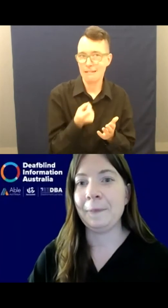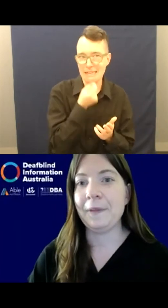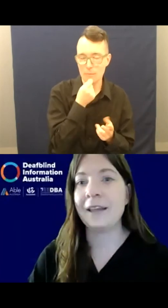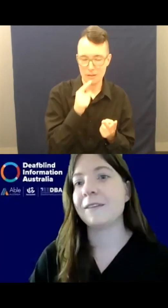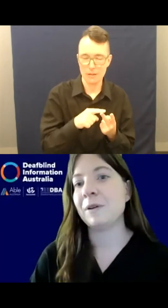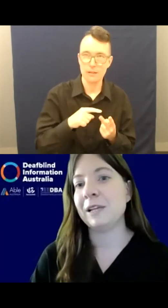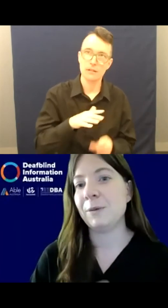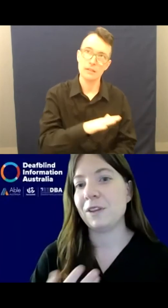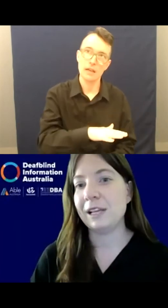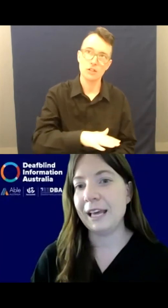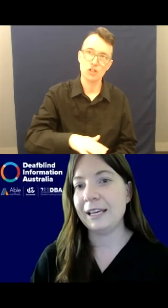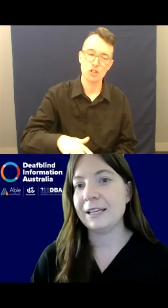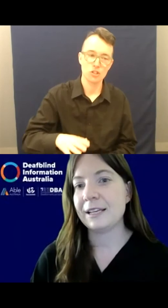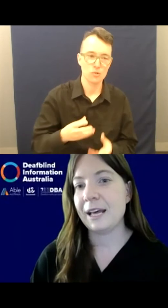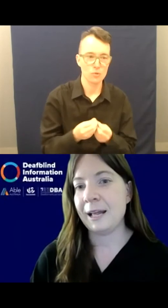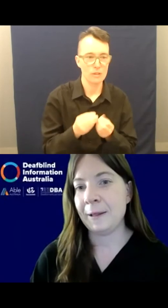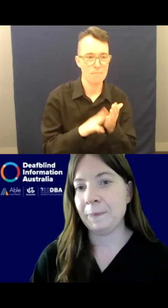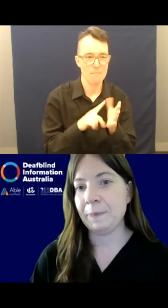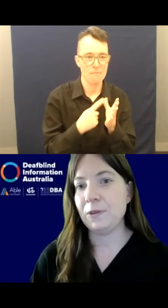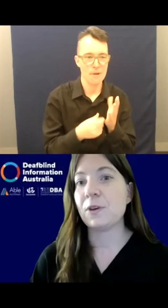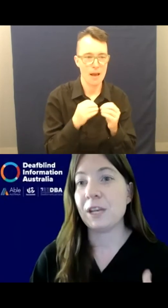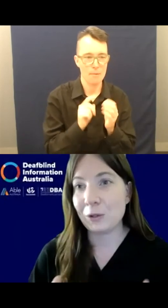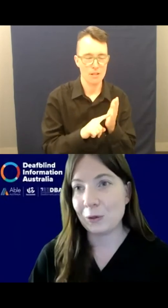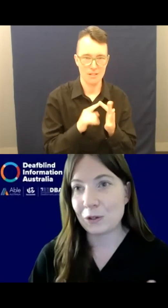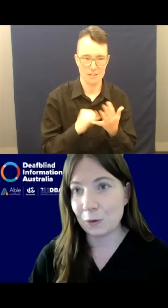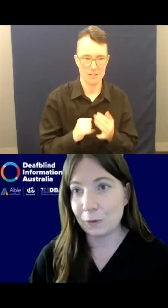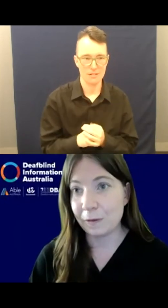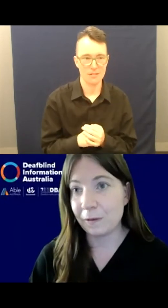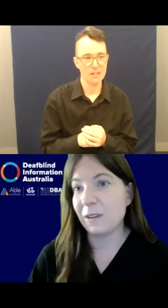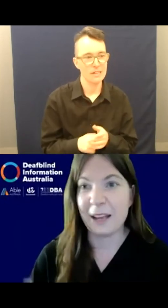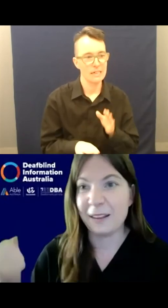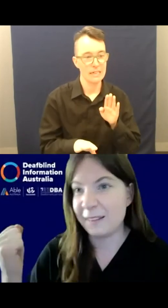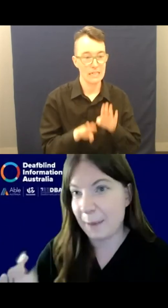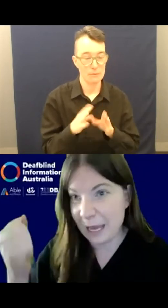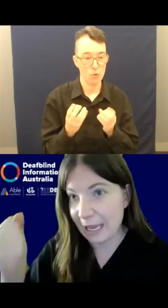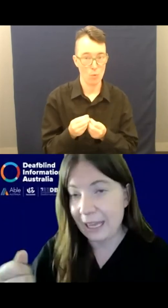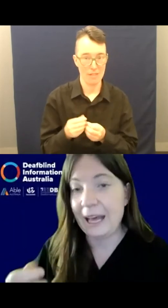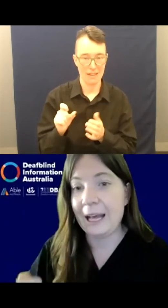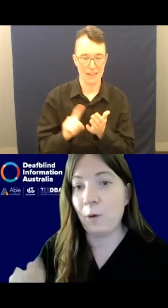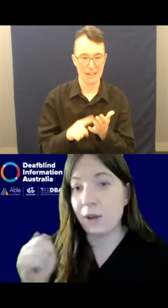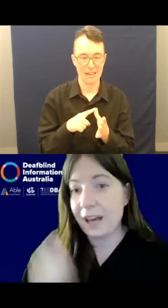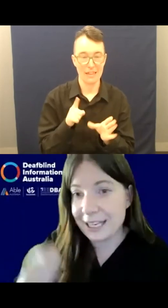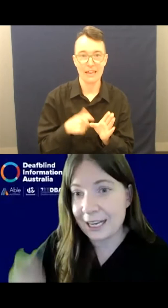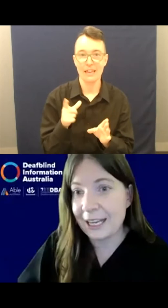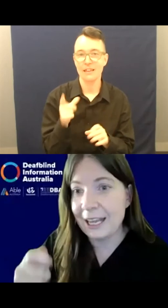And similarly with the clay, you can include tools, so like stabbing or cutting,